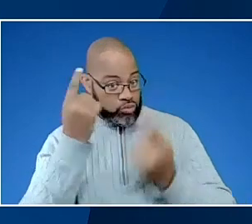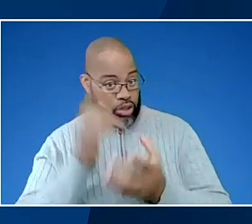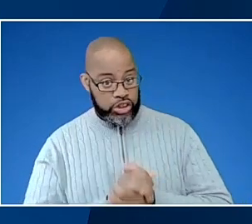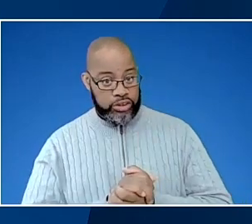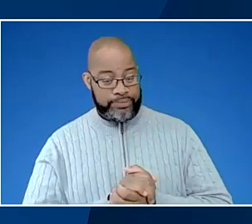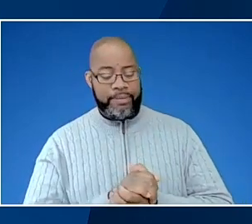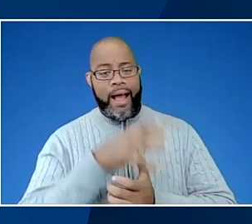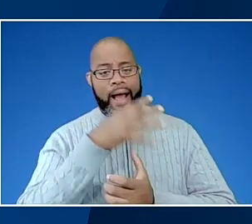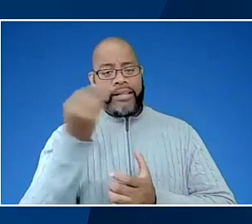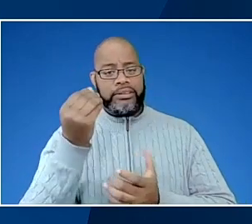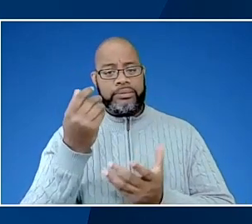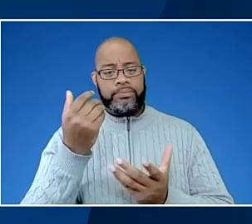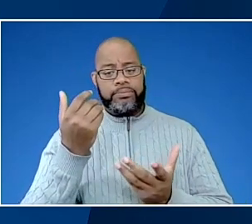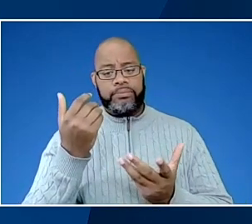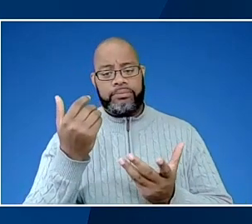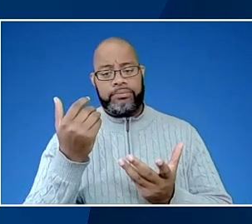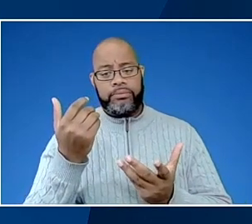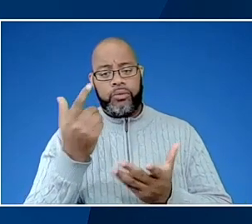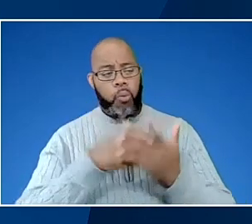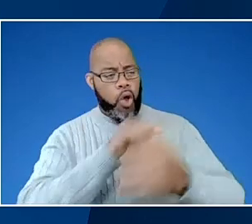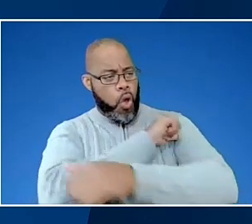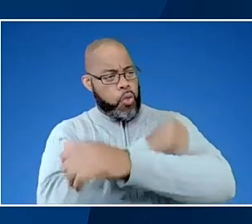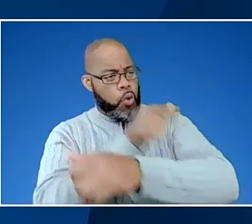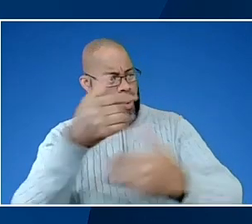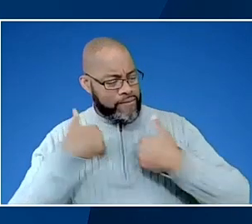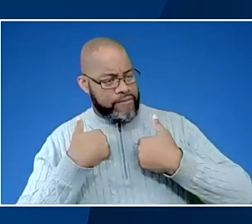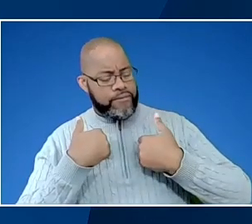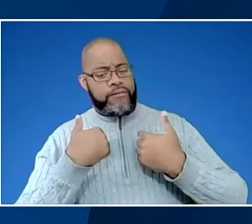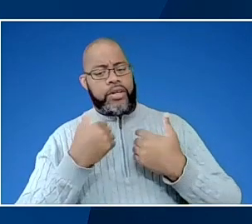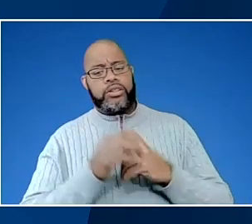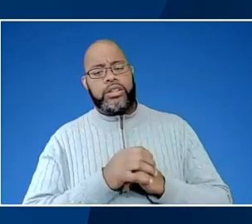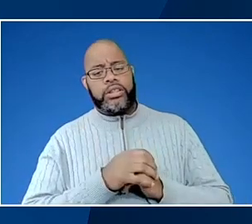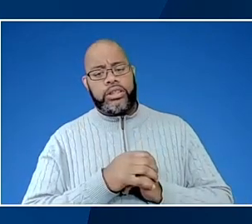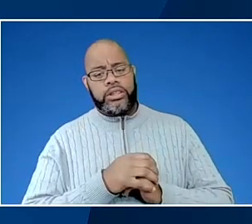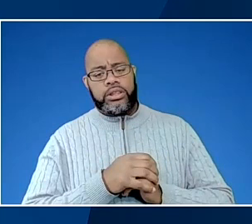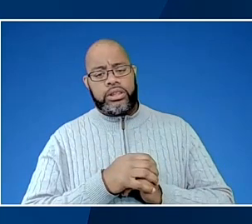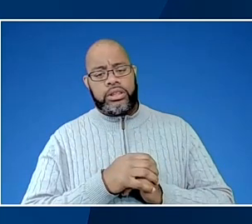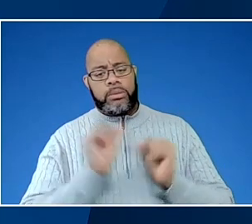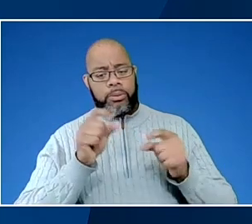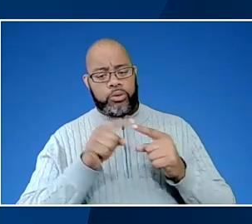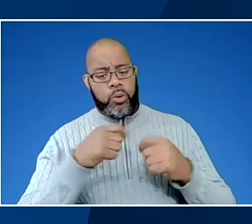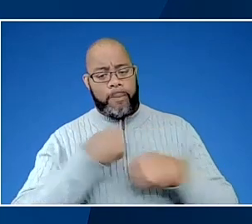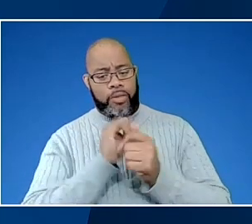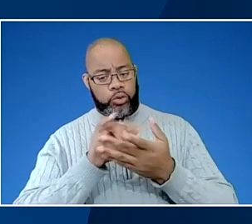what authority they have to potentially make those changes. I know it's a previous